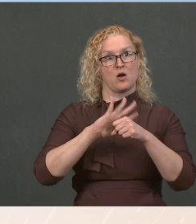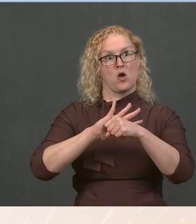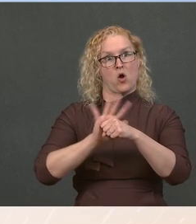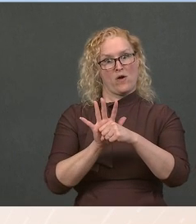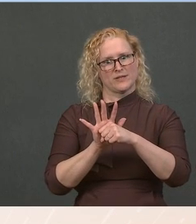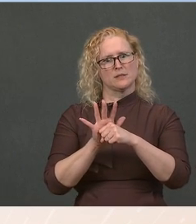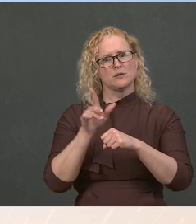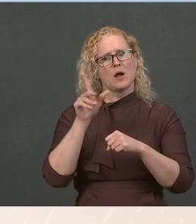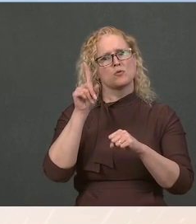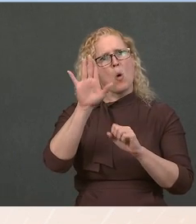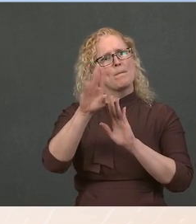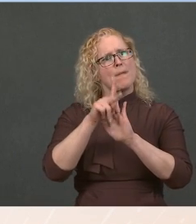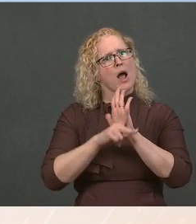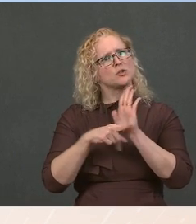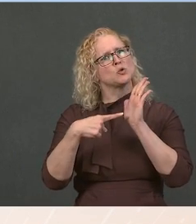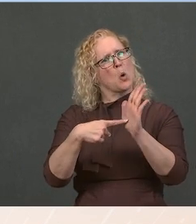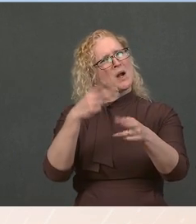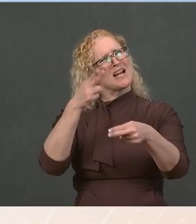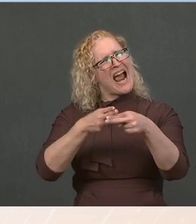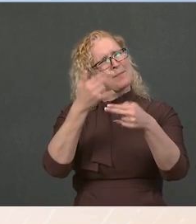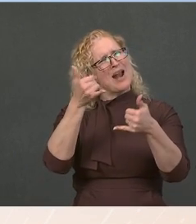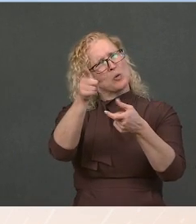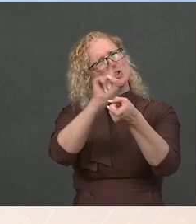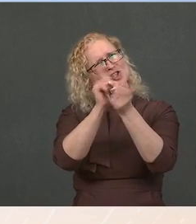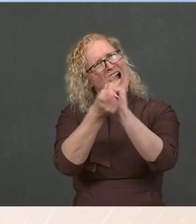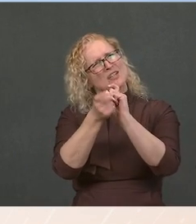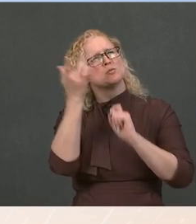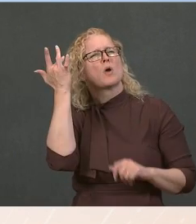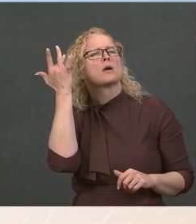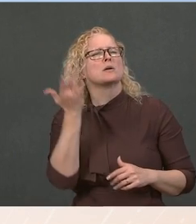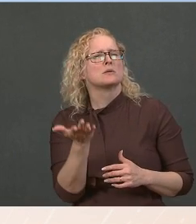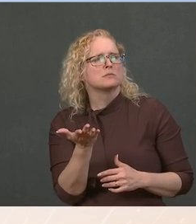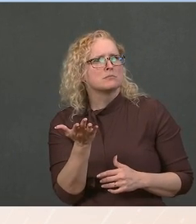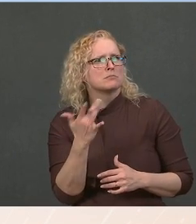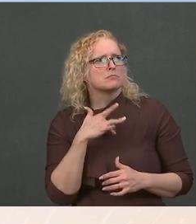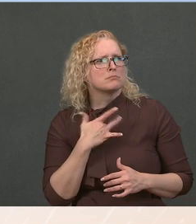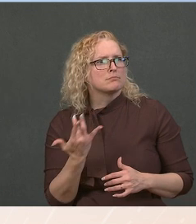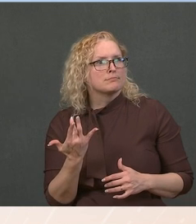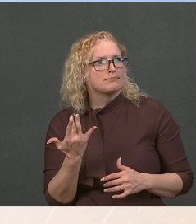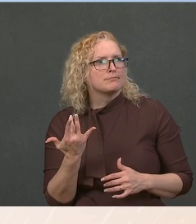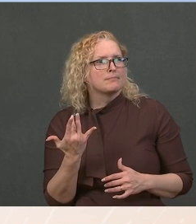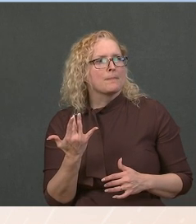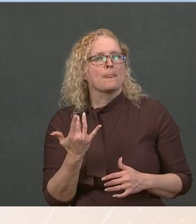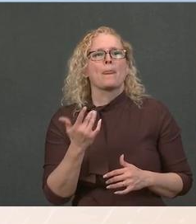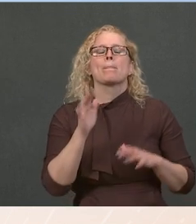Ms. Jean-Pierre: I mean, look, like I -- The Press: So, when was that caveat added that they had to be in close contact? Ms. Jean-Pierre: I'm just telling you what our policy is.